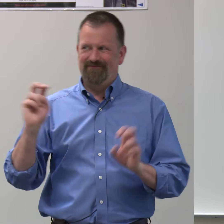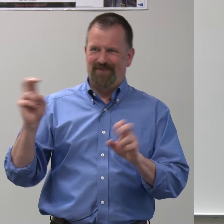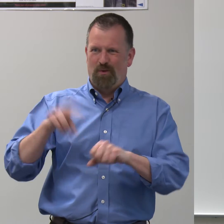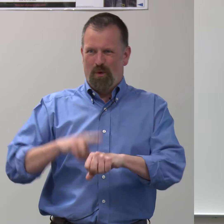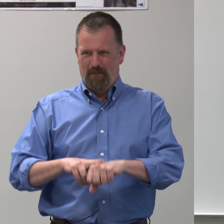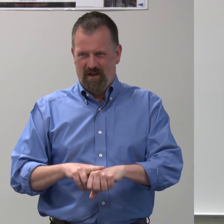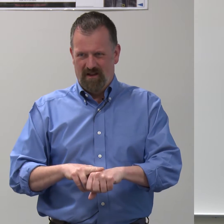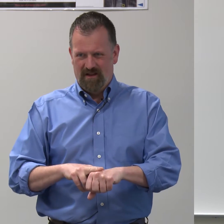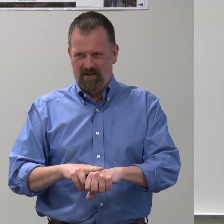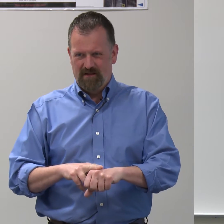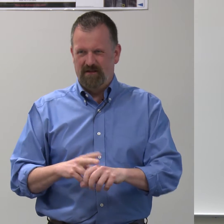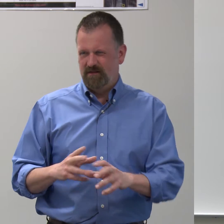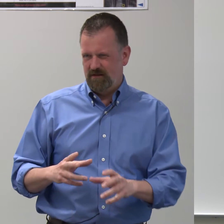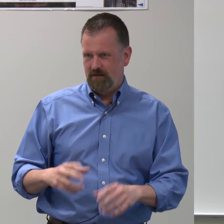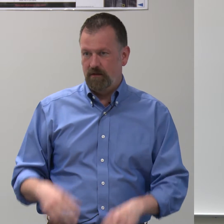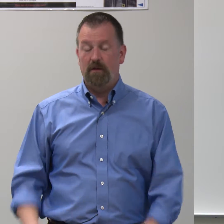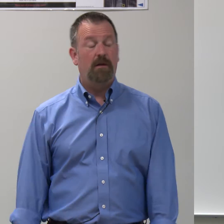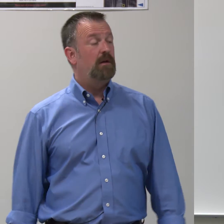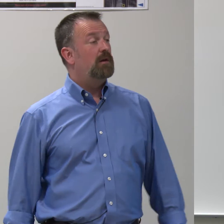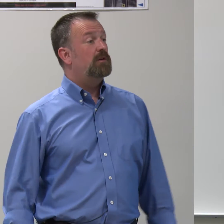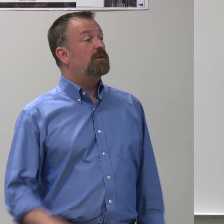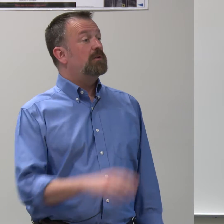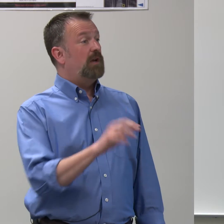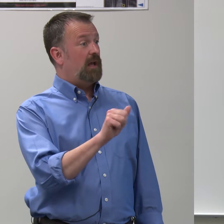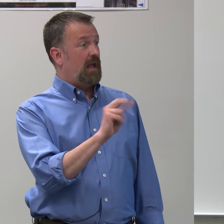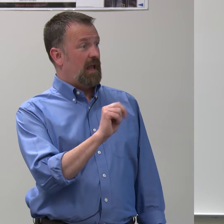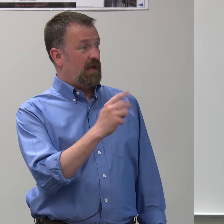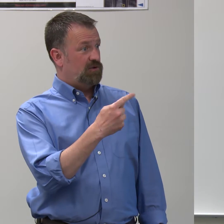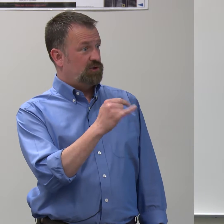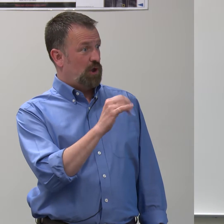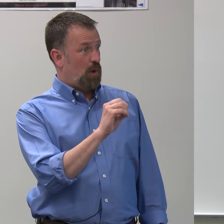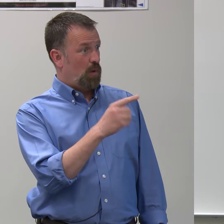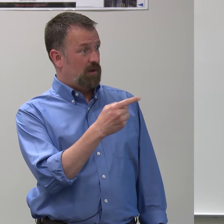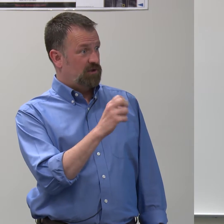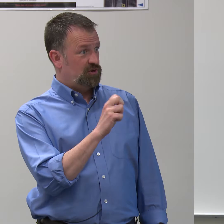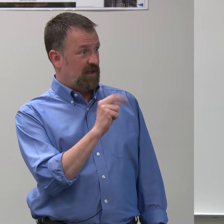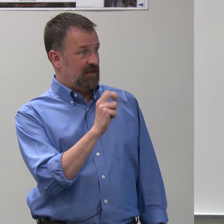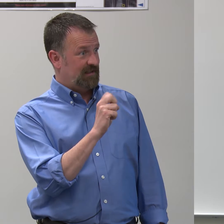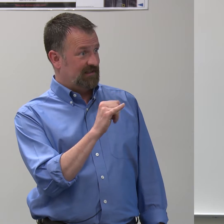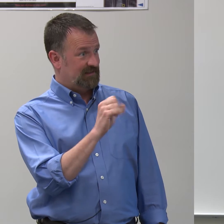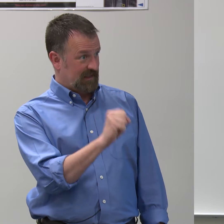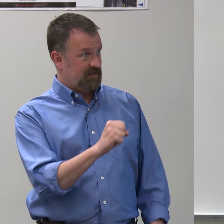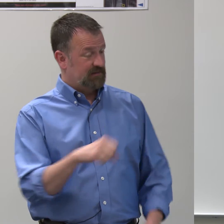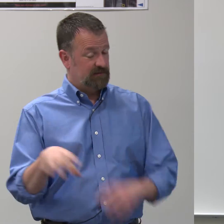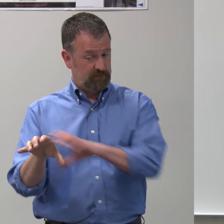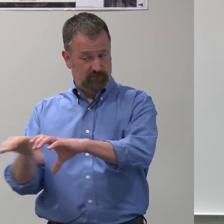so generally, angiogenesis-- when it occurs, when you have new blood vessels form--